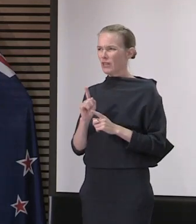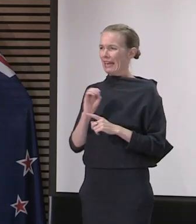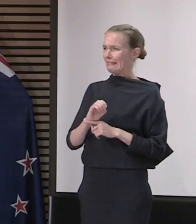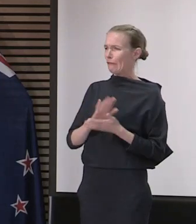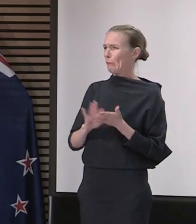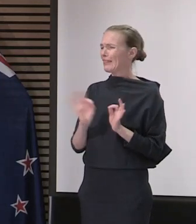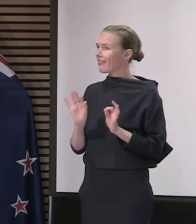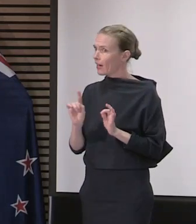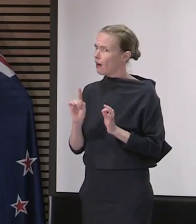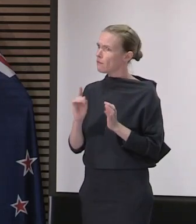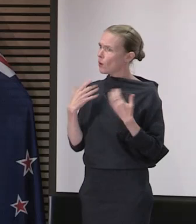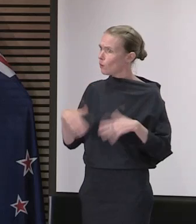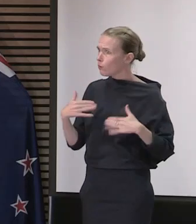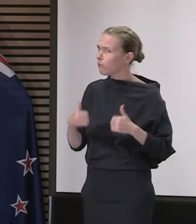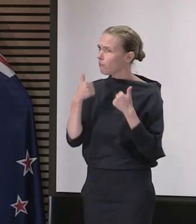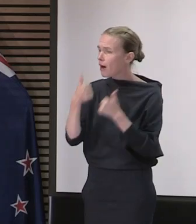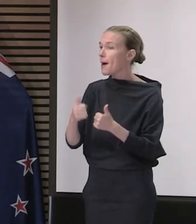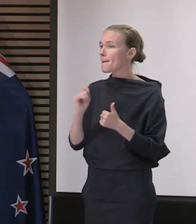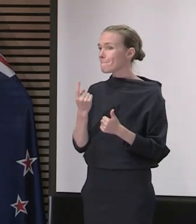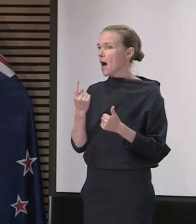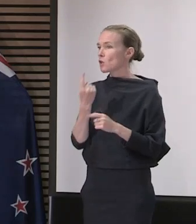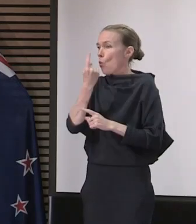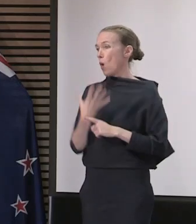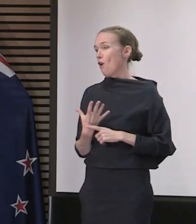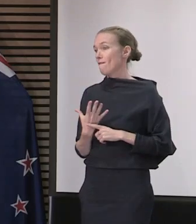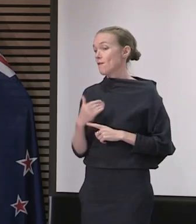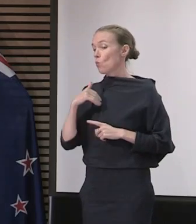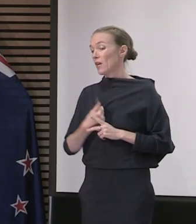of the effort that everybody has put in, so I don't want to